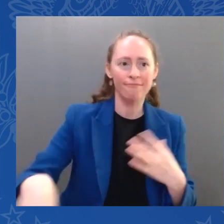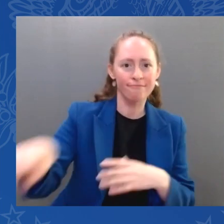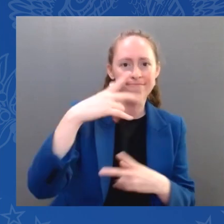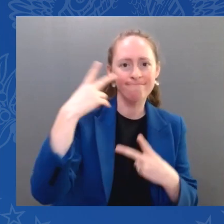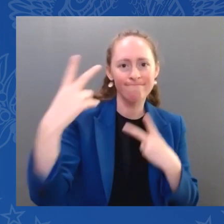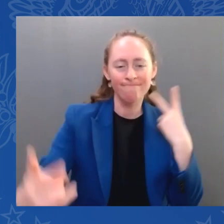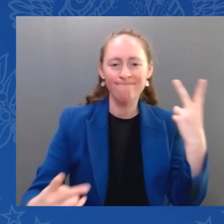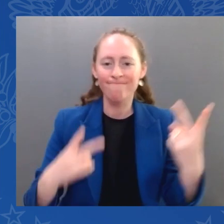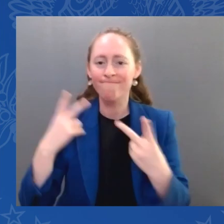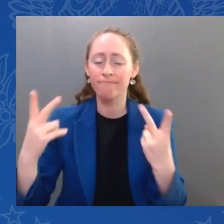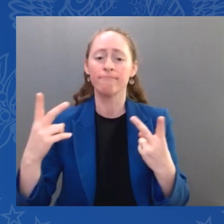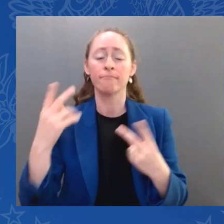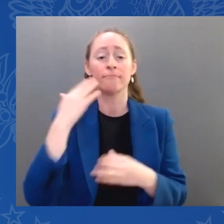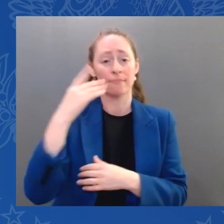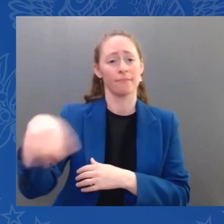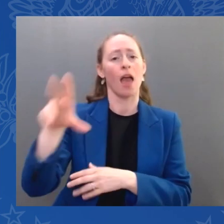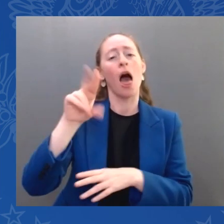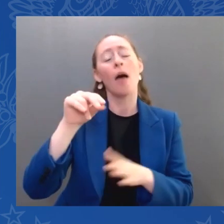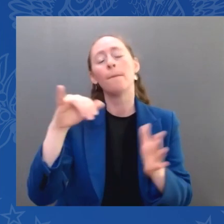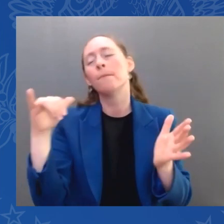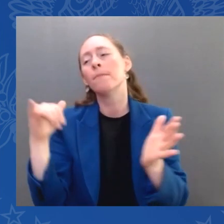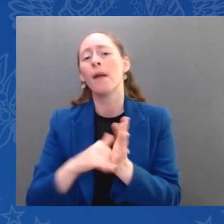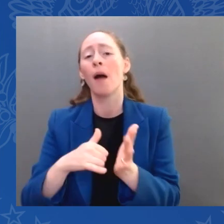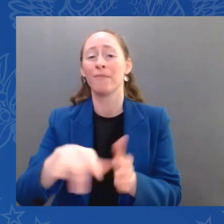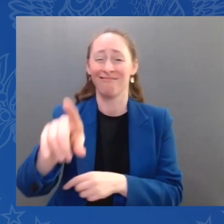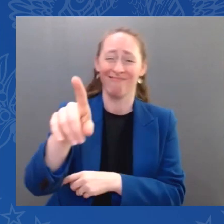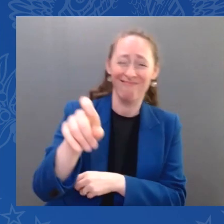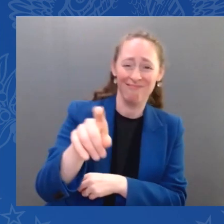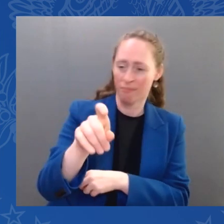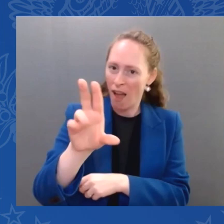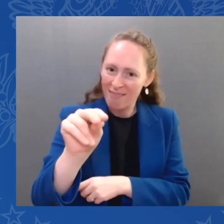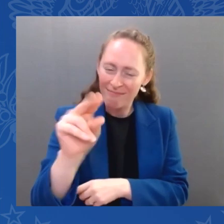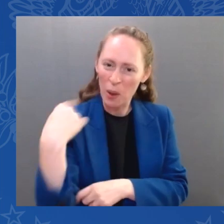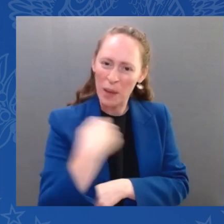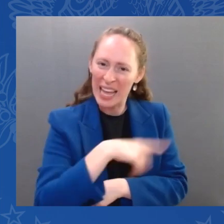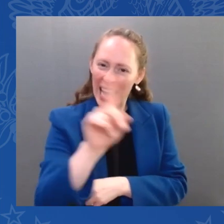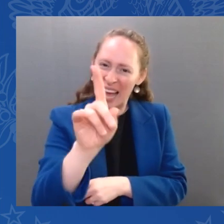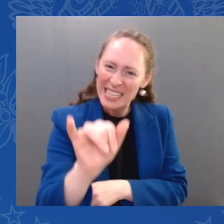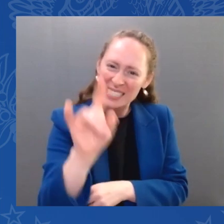Because make no mistake -- sit down. You'll hear what I have to say if you think --